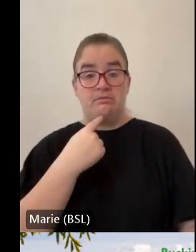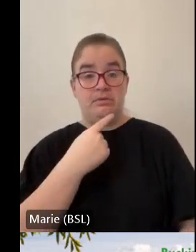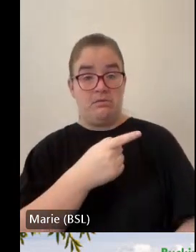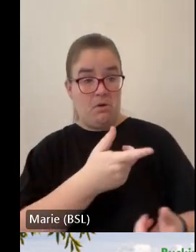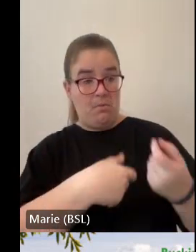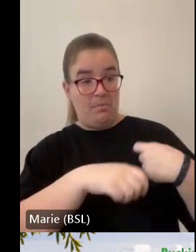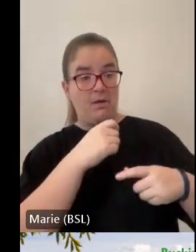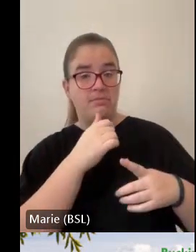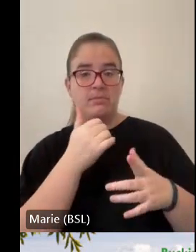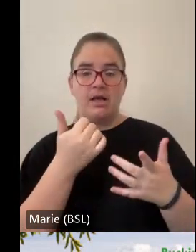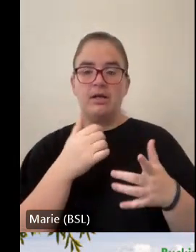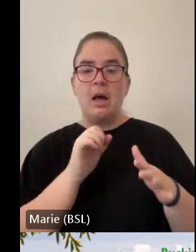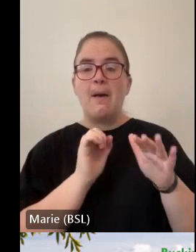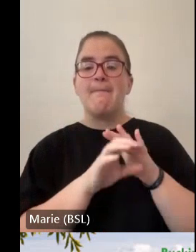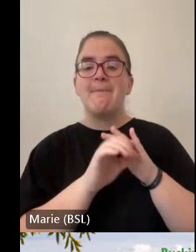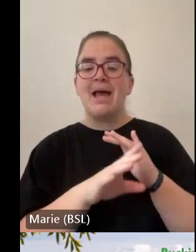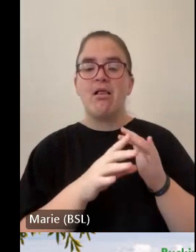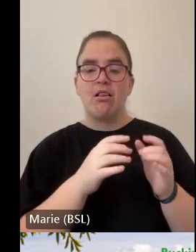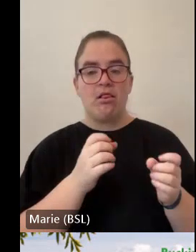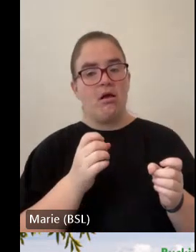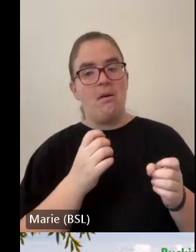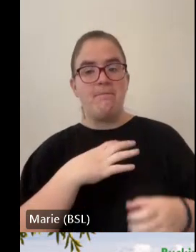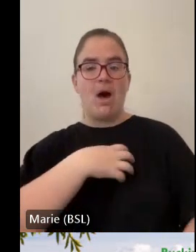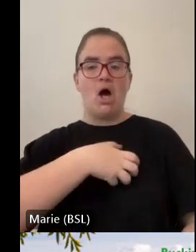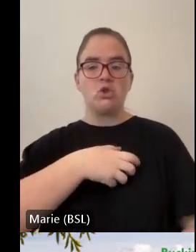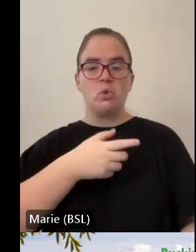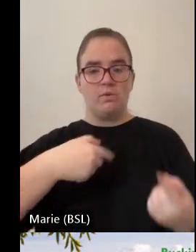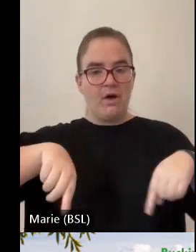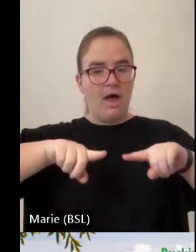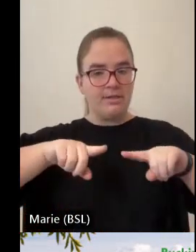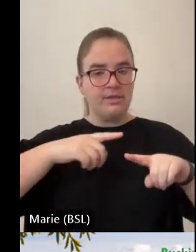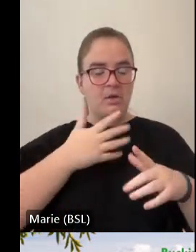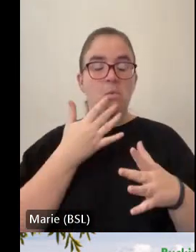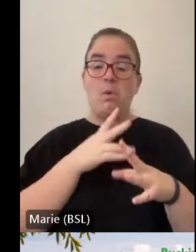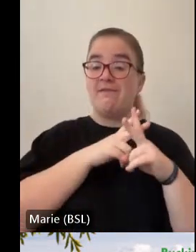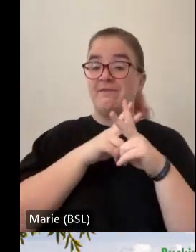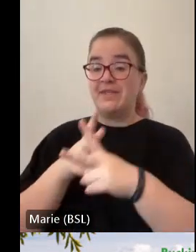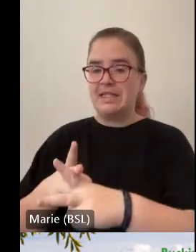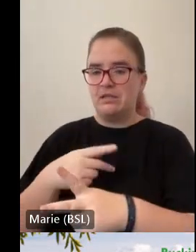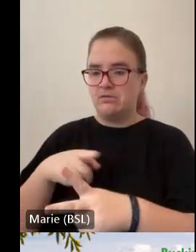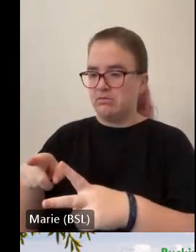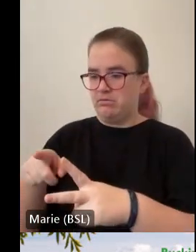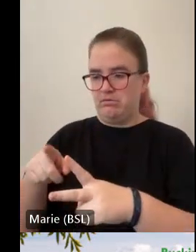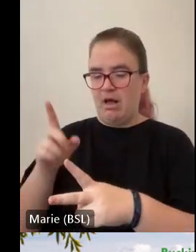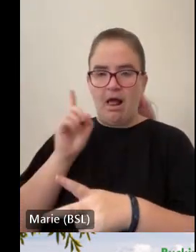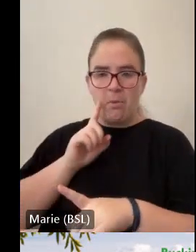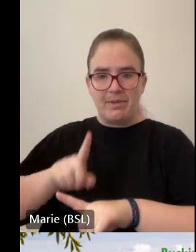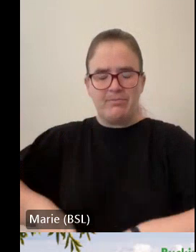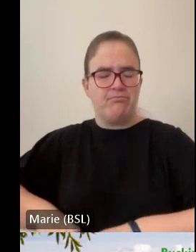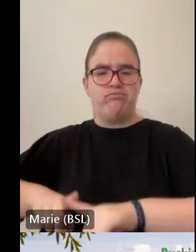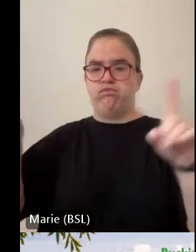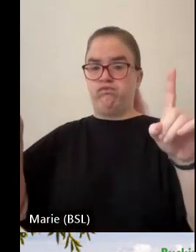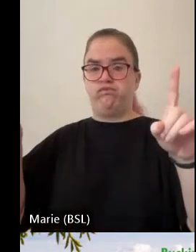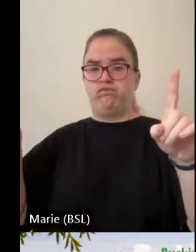was called a male Marshall for us. And when I visited, she was a different woman. She was. No, no.